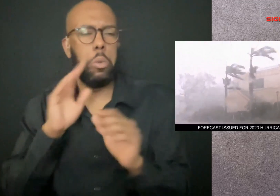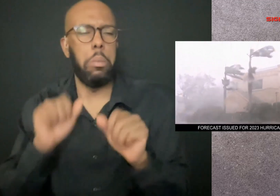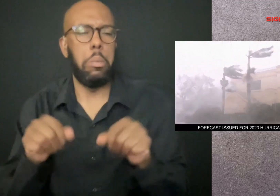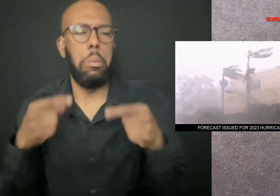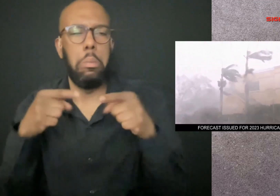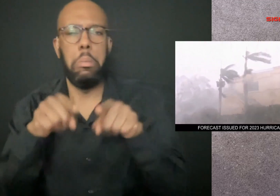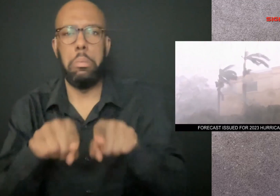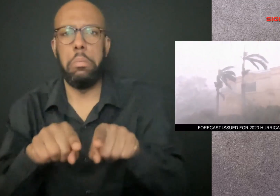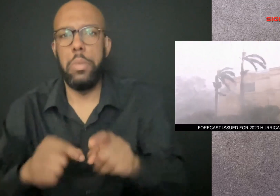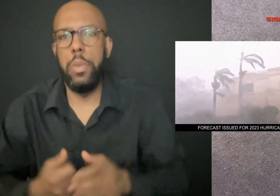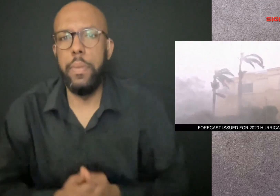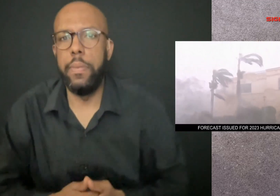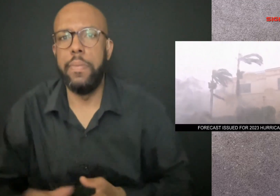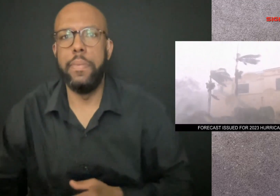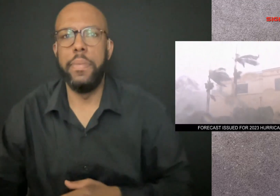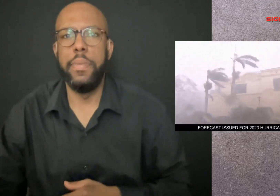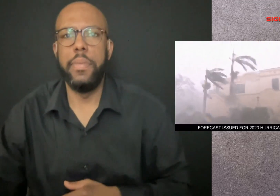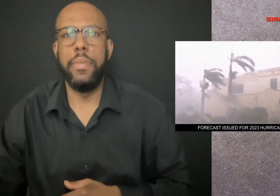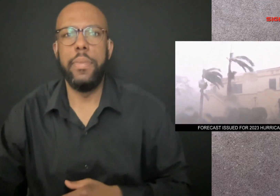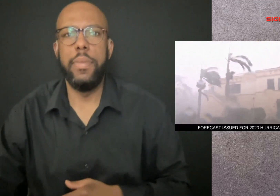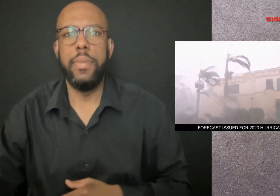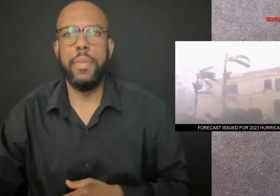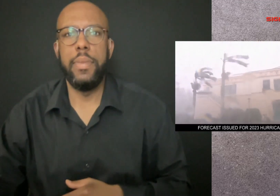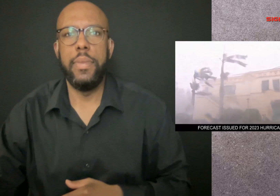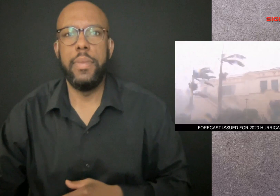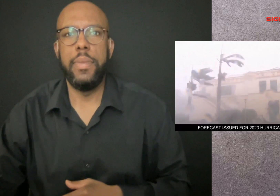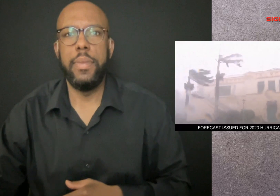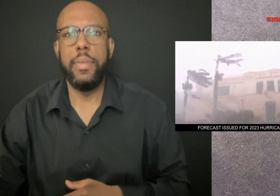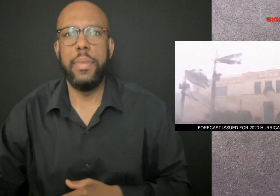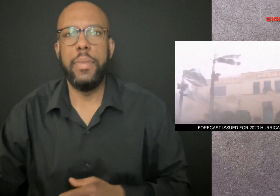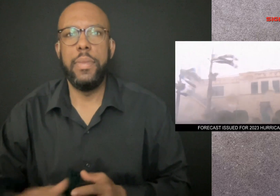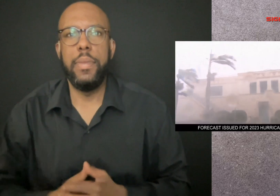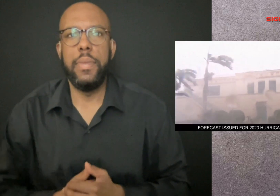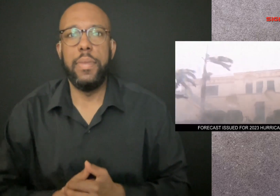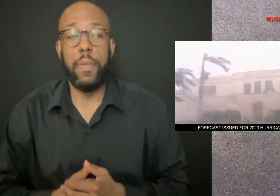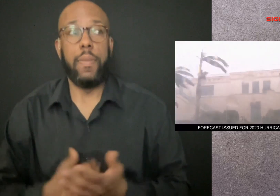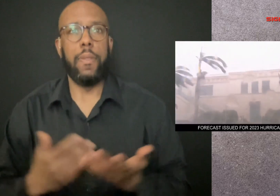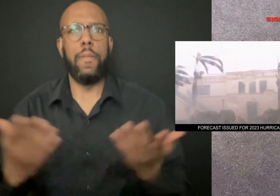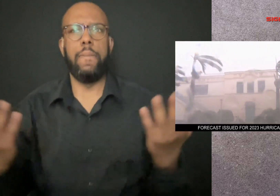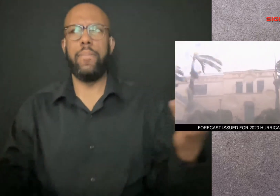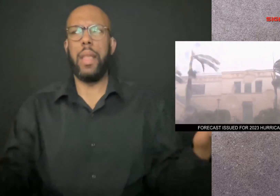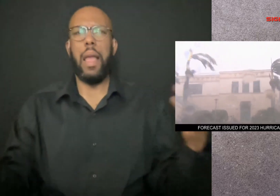the Atlantic hurricane season doesn't officially begin for another seven weeks